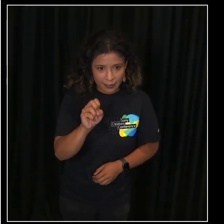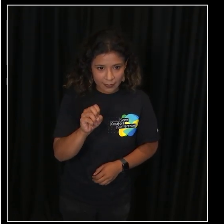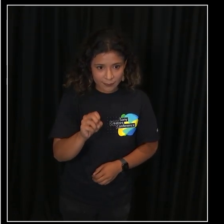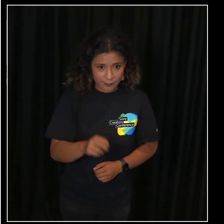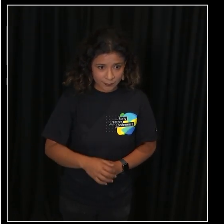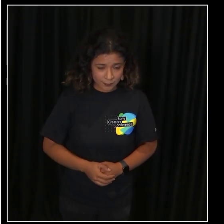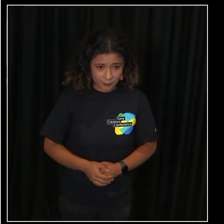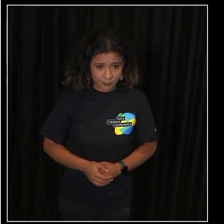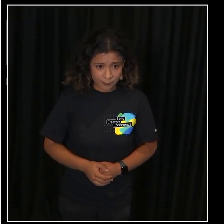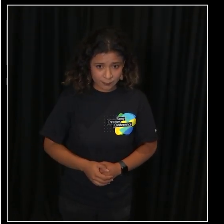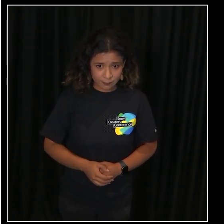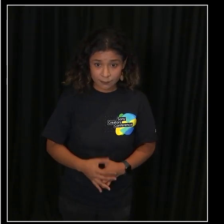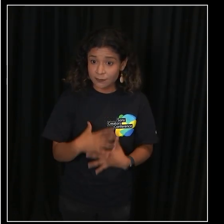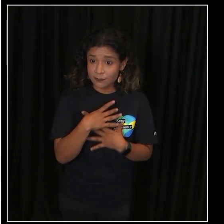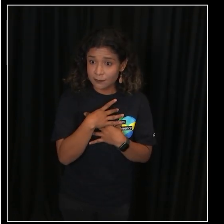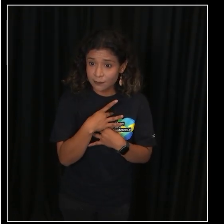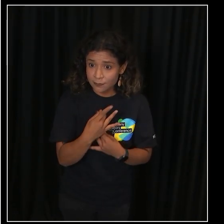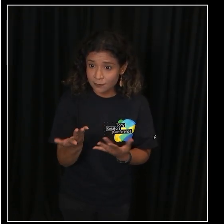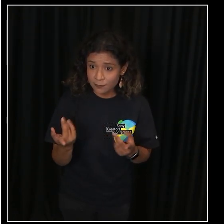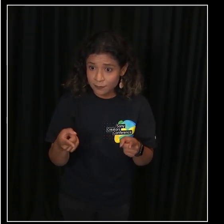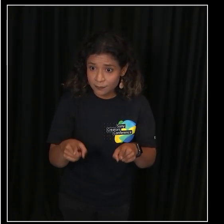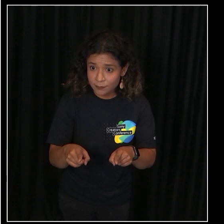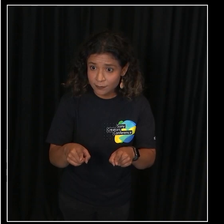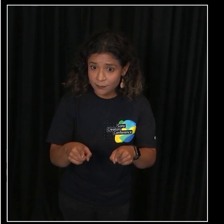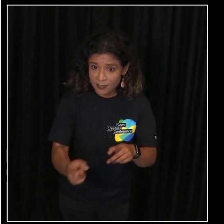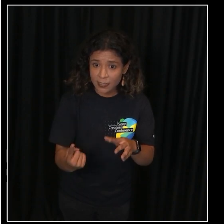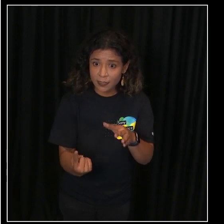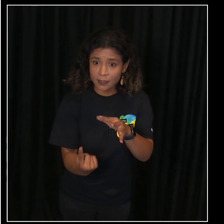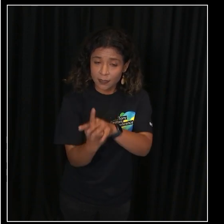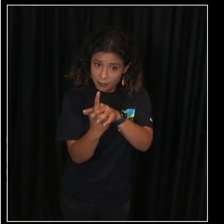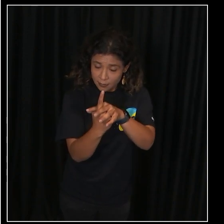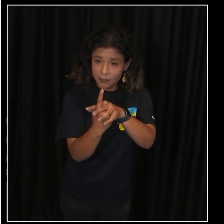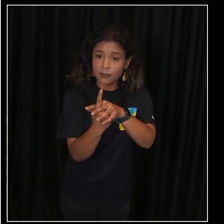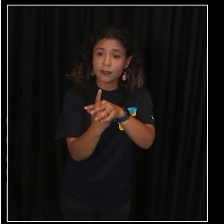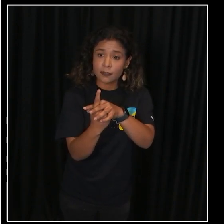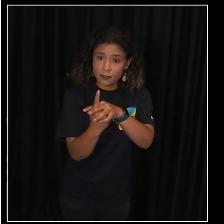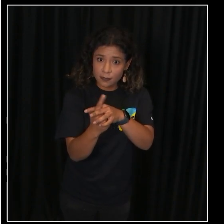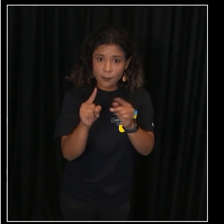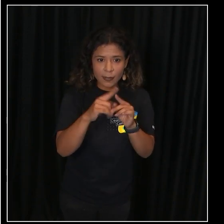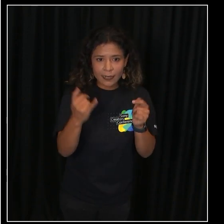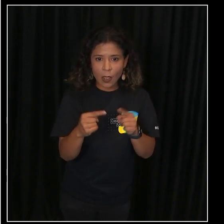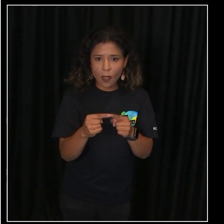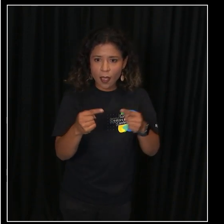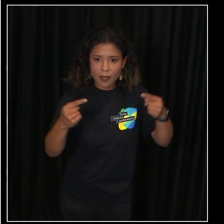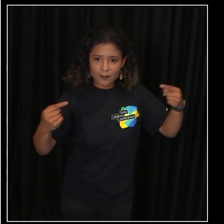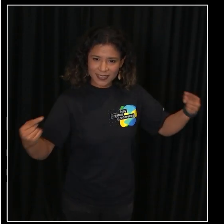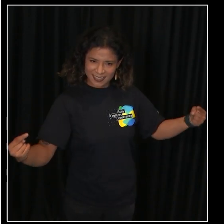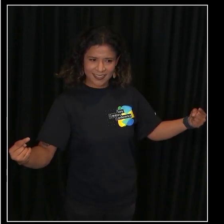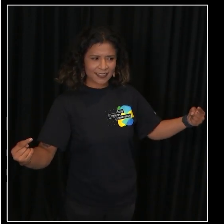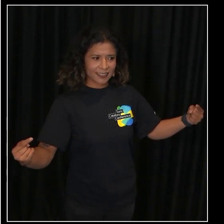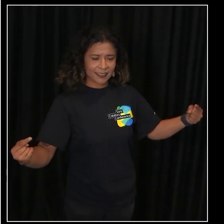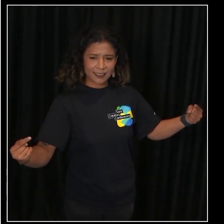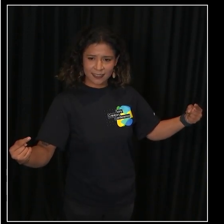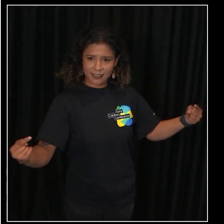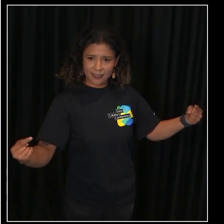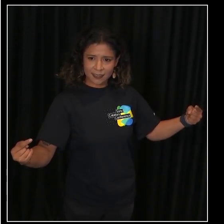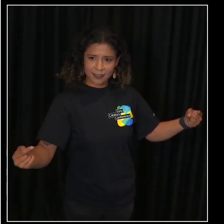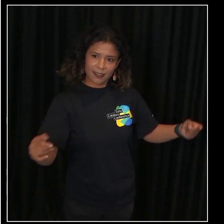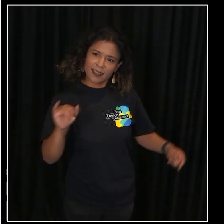And the really interesting thing is that it reappears on screen, but now it's on the opposite side. And this initially feels a bit weird,